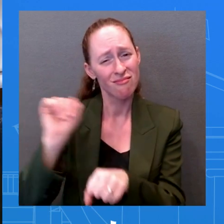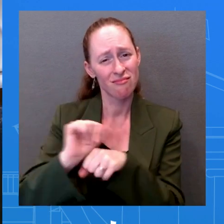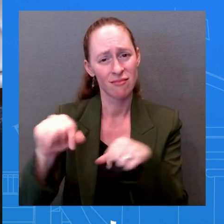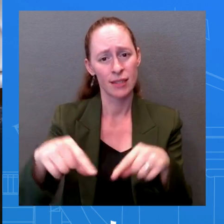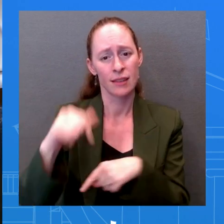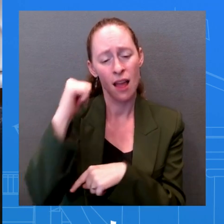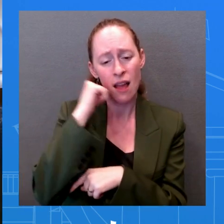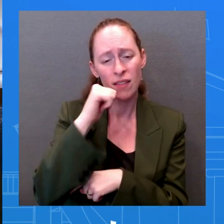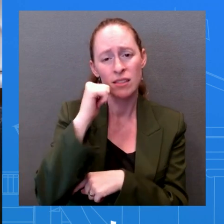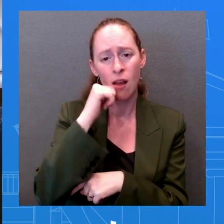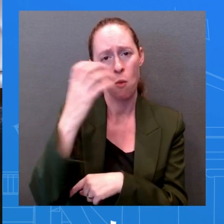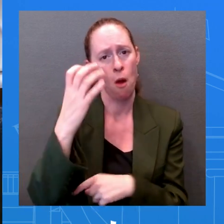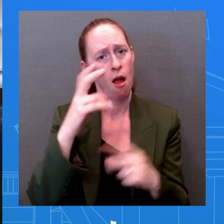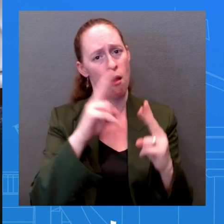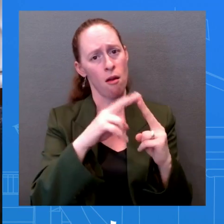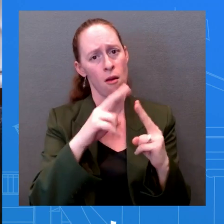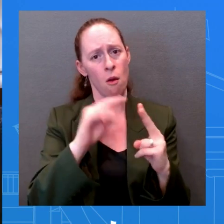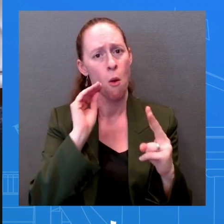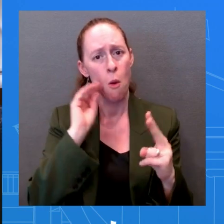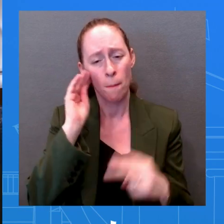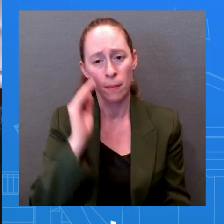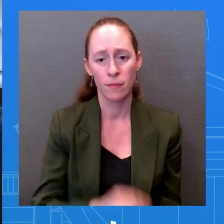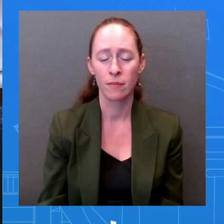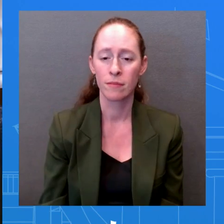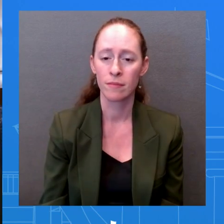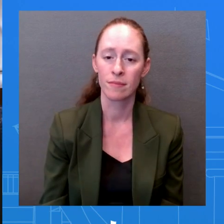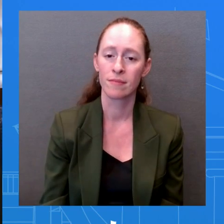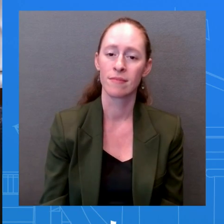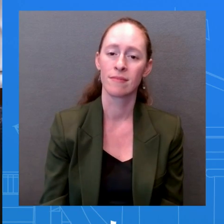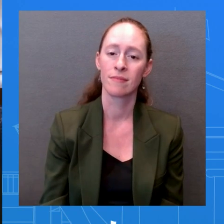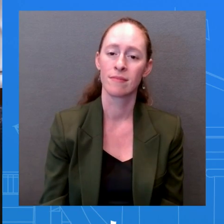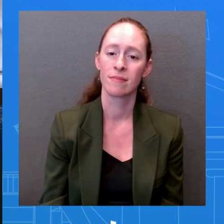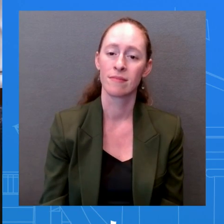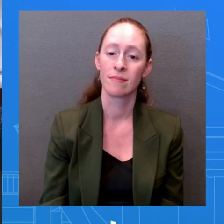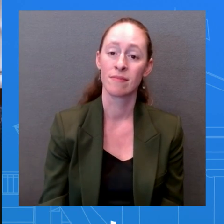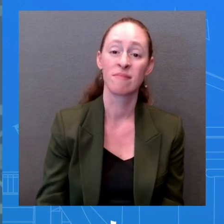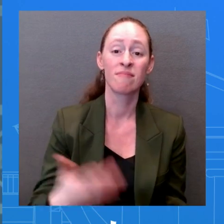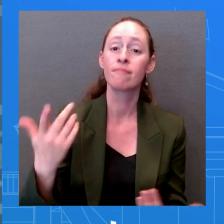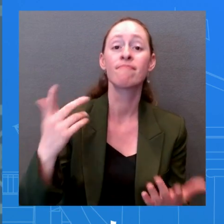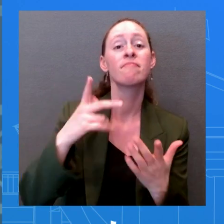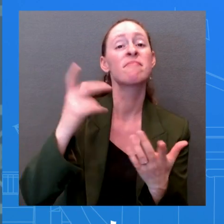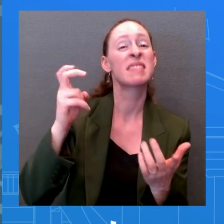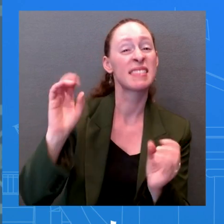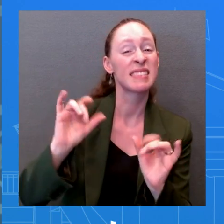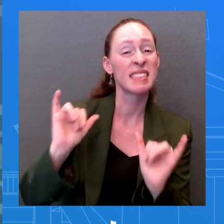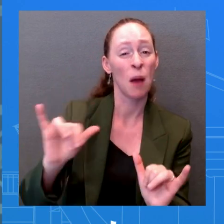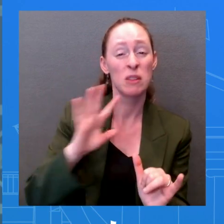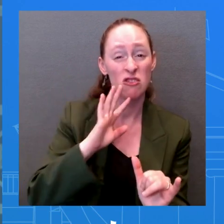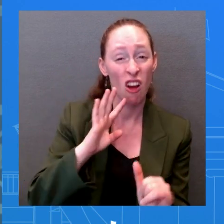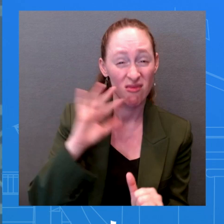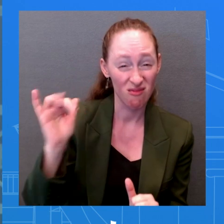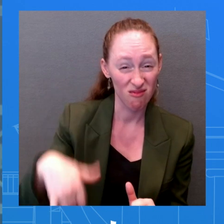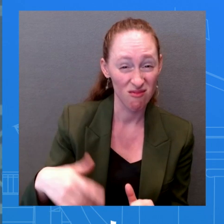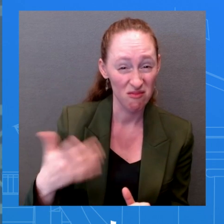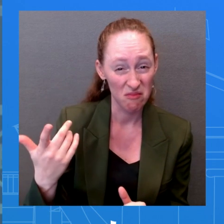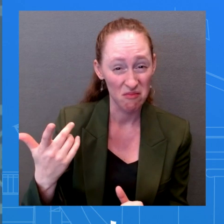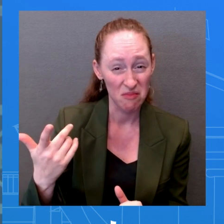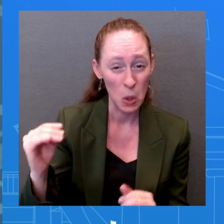any kind of an update in that -- in a substantive way on that front, you're saying? Ms. Jean-Pierre: Again, like I said, I would love to -- we would love to be saying today